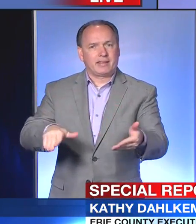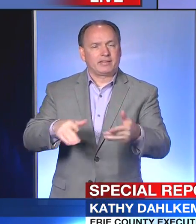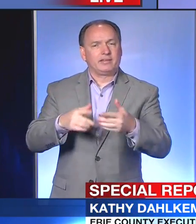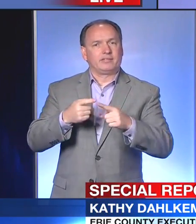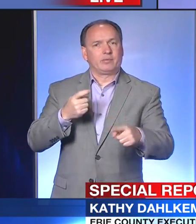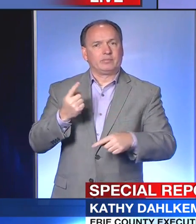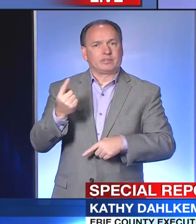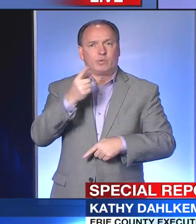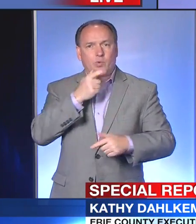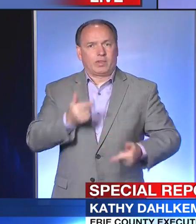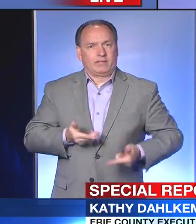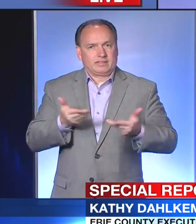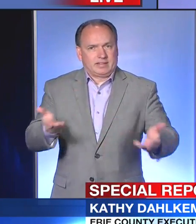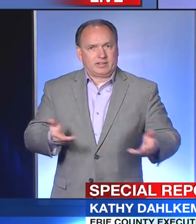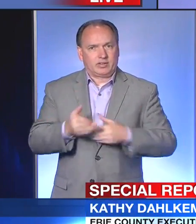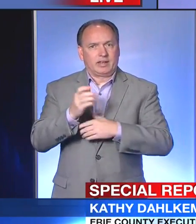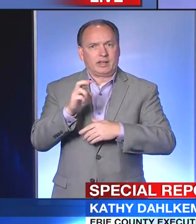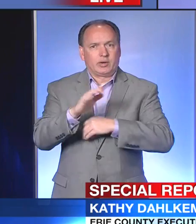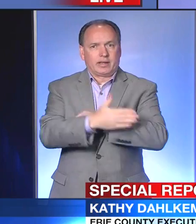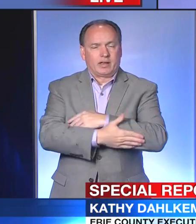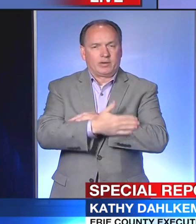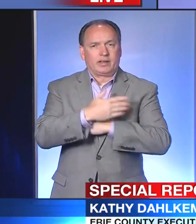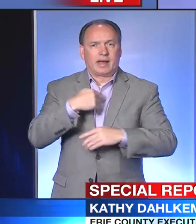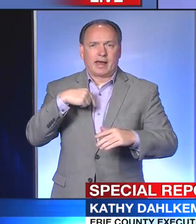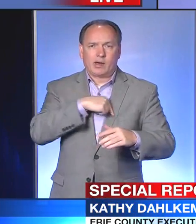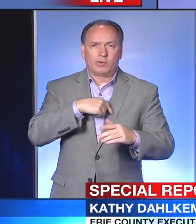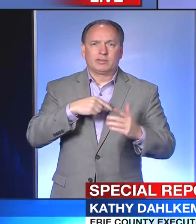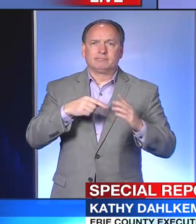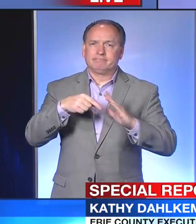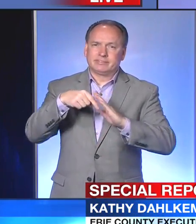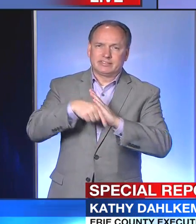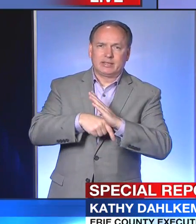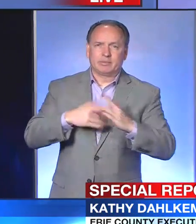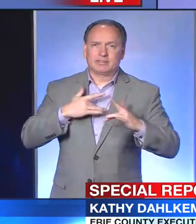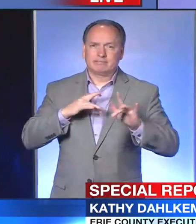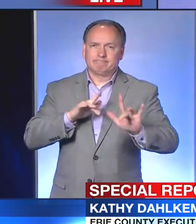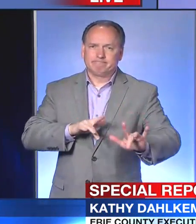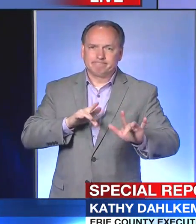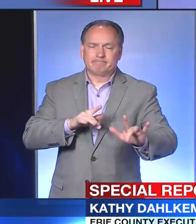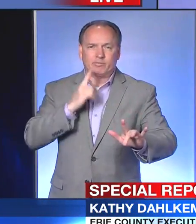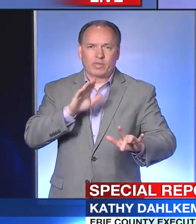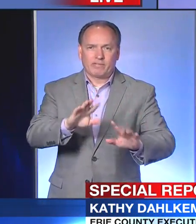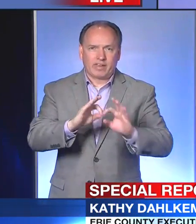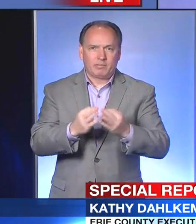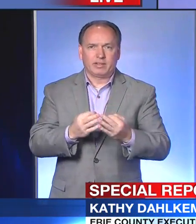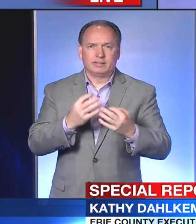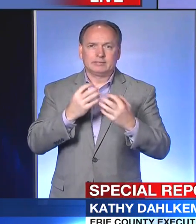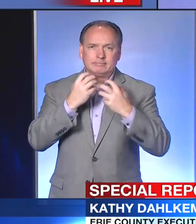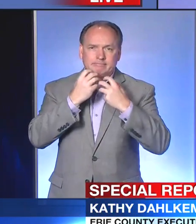CUMULATIVE CASES MAP AT ERIECOU ERIECOUNTYPA.GOV. SADLY, WE ALSO NEED TO REPORT TODAY A THIRD DEATH OF AN ERIE COUNTY RESIDENT FROM COVID-19.